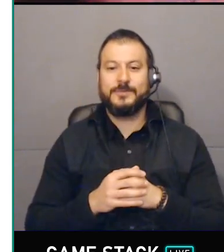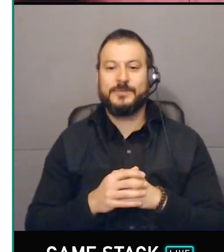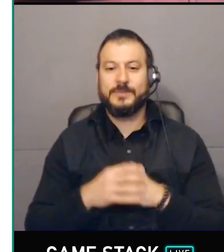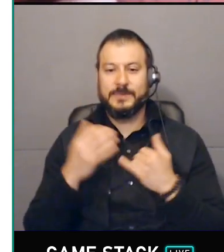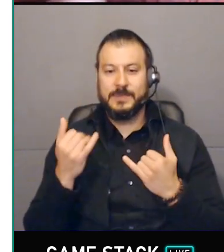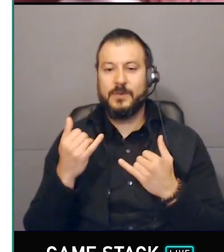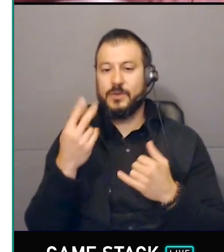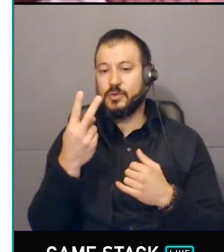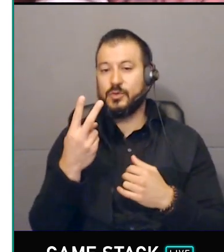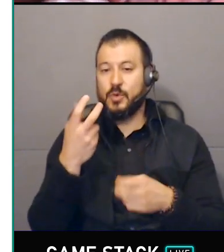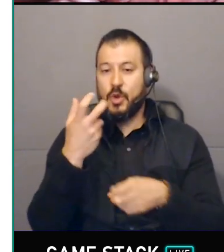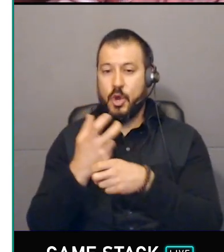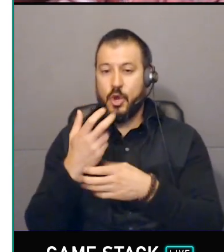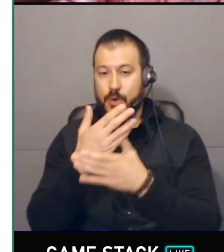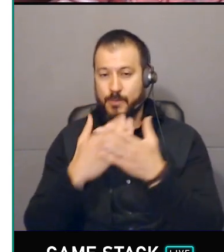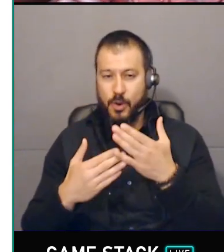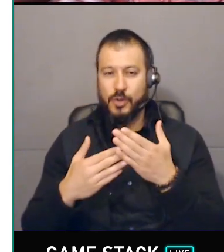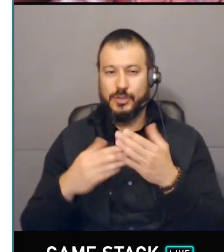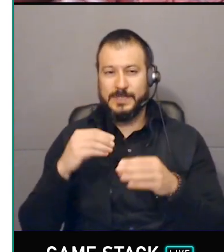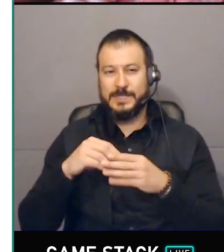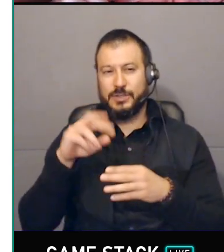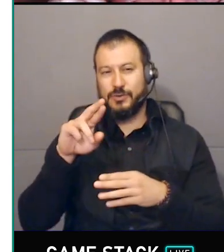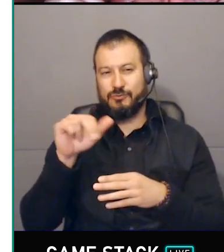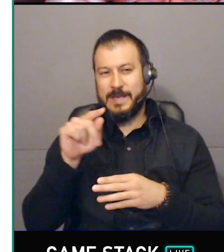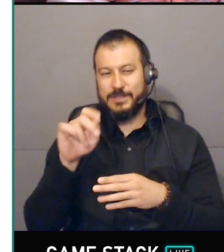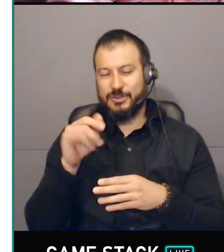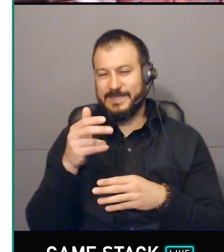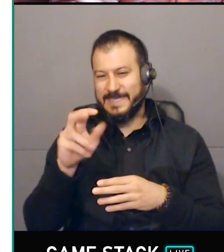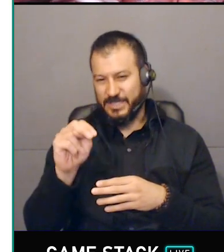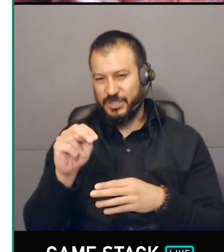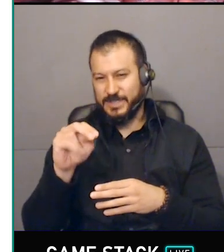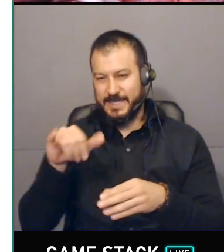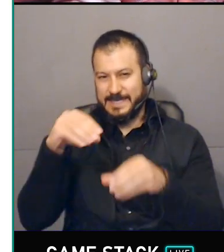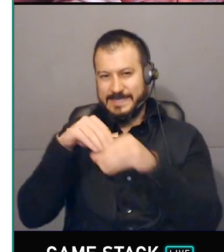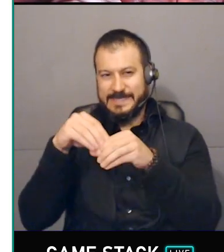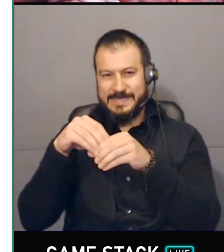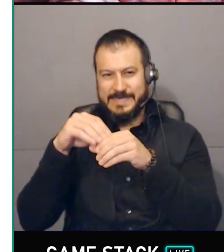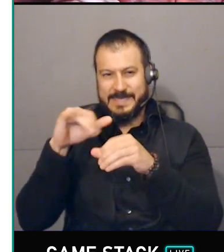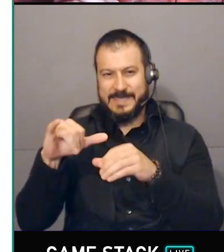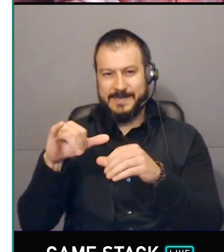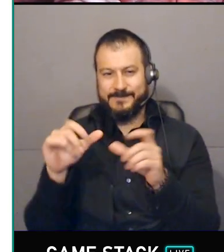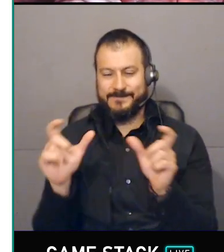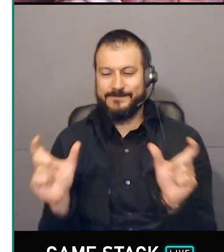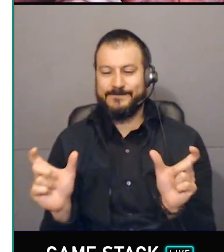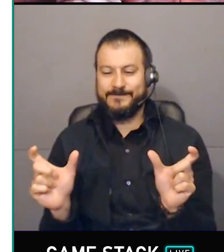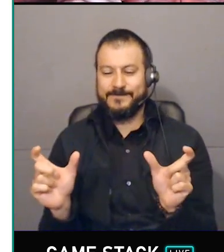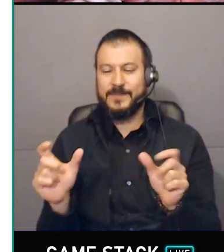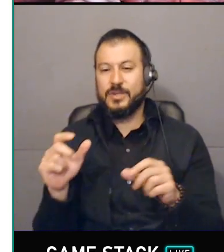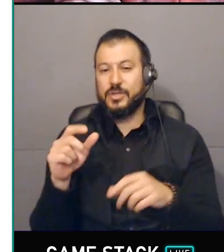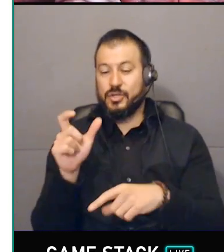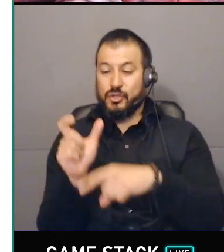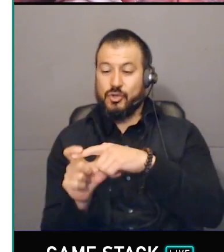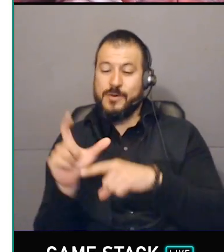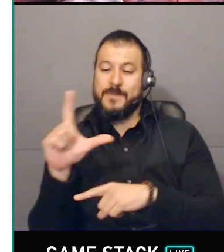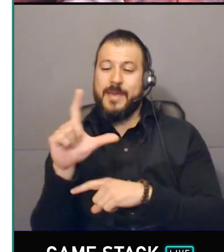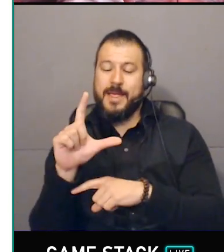Now the two hard parts in rasterization are this. Inside the integral the term L, which is the incident lighting at any given pixel from